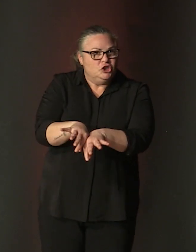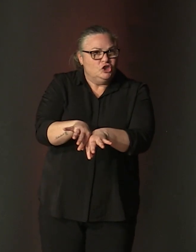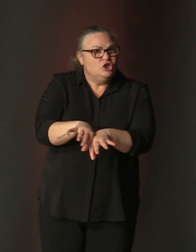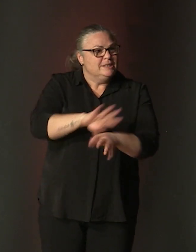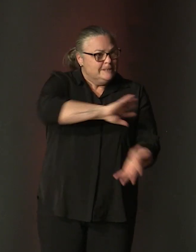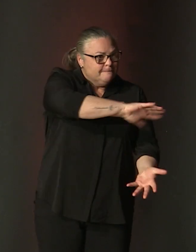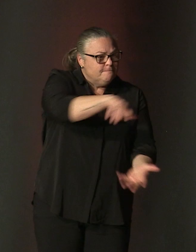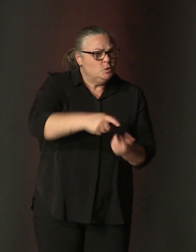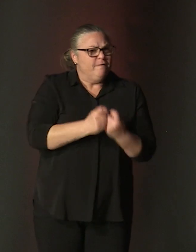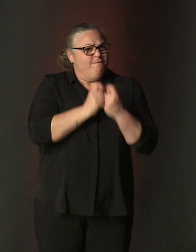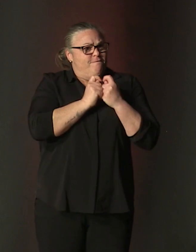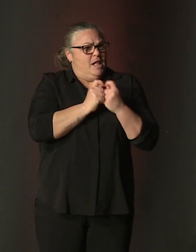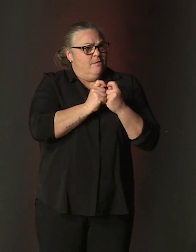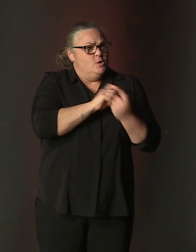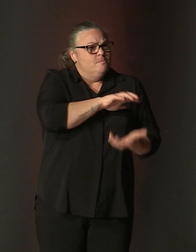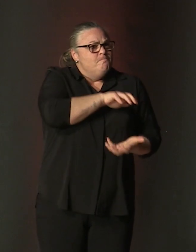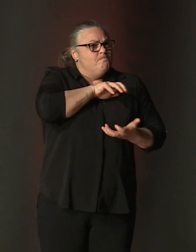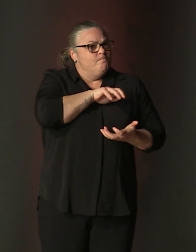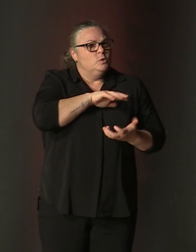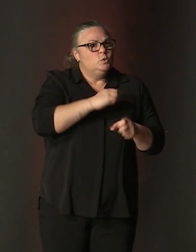but seen as the resource that it truly is,